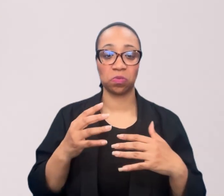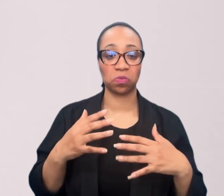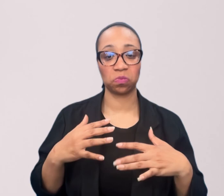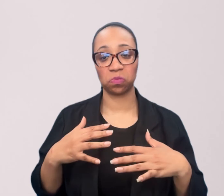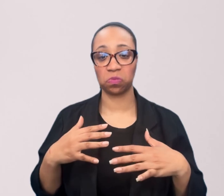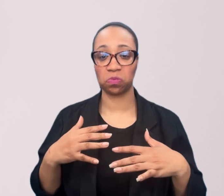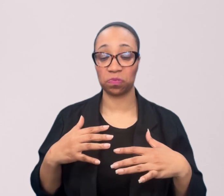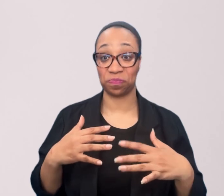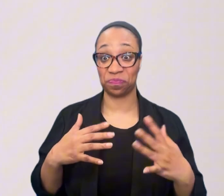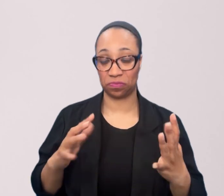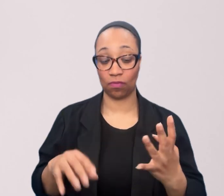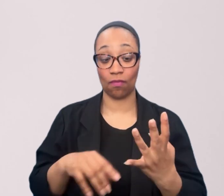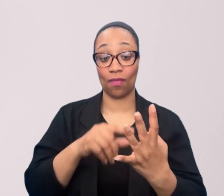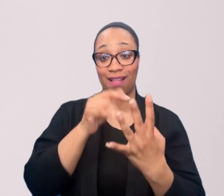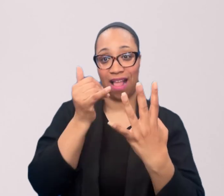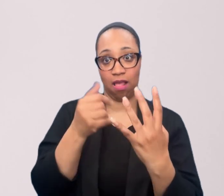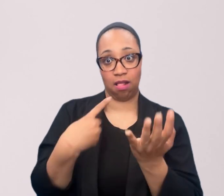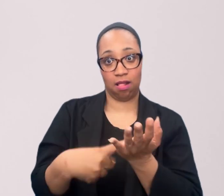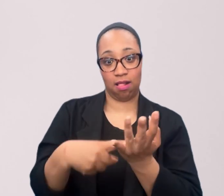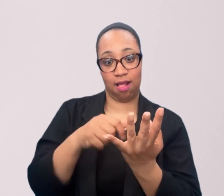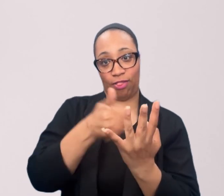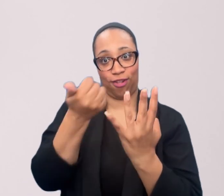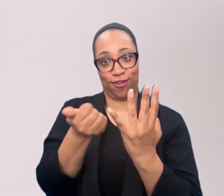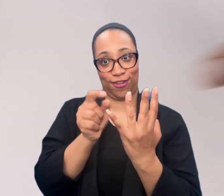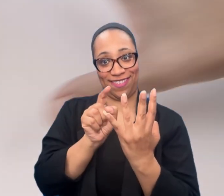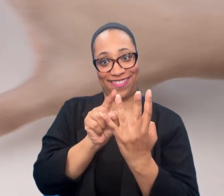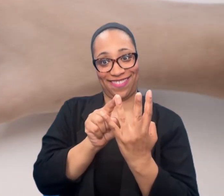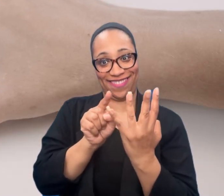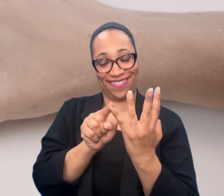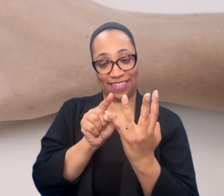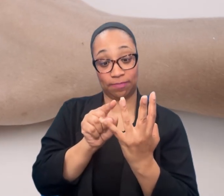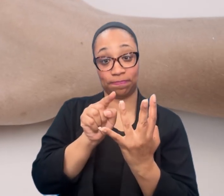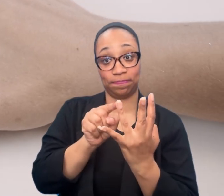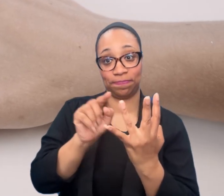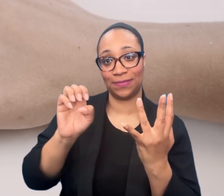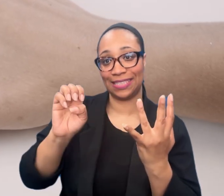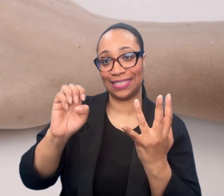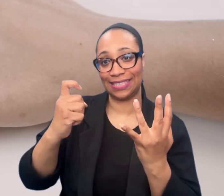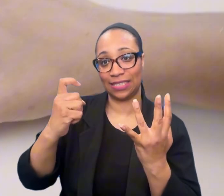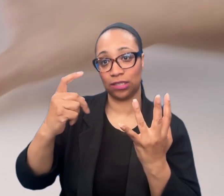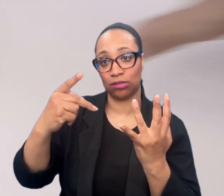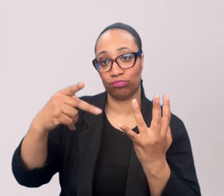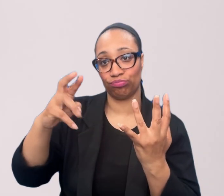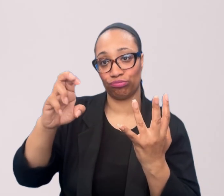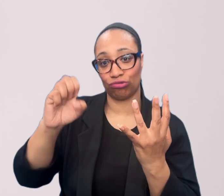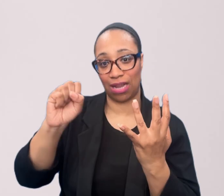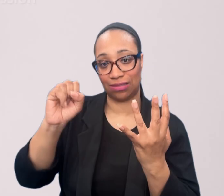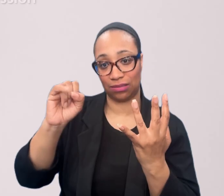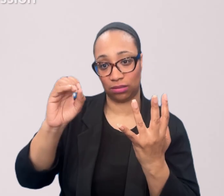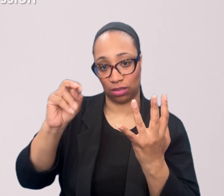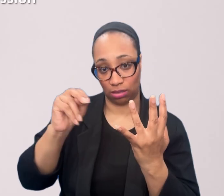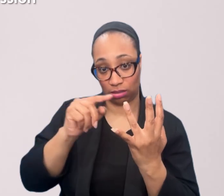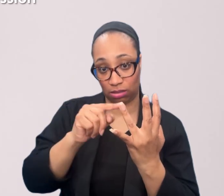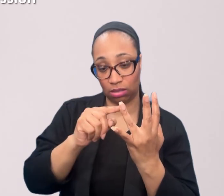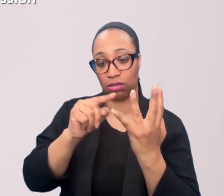automatic mode which has two droplets expression mode is very similar to other pumps where they are